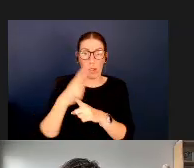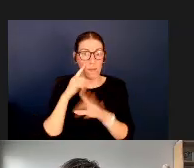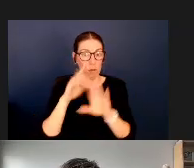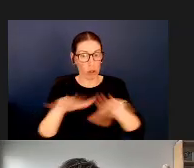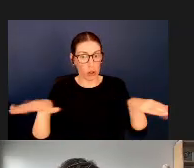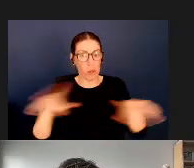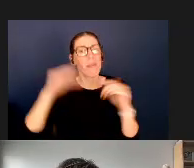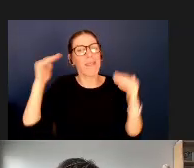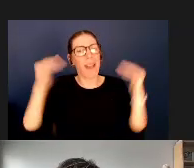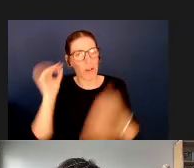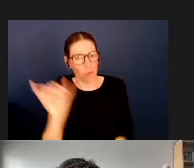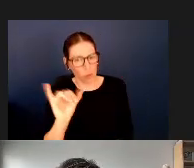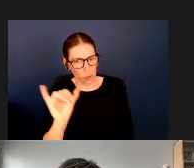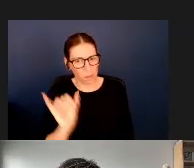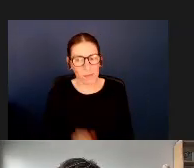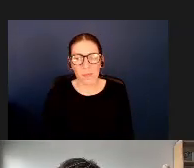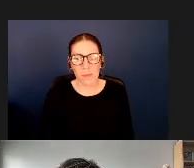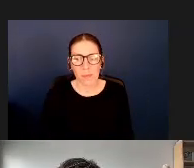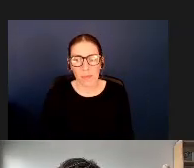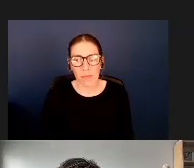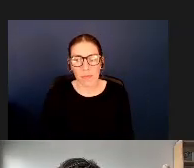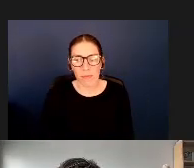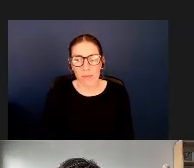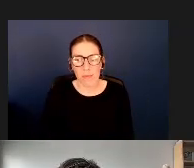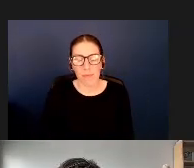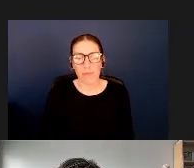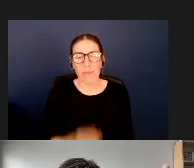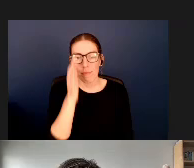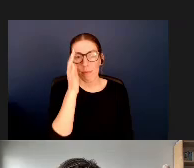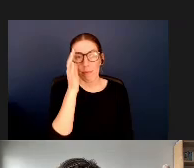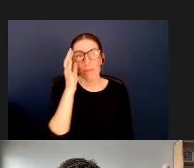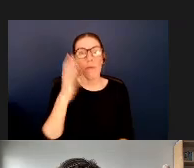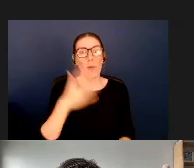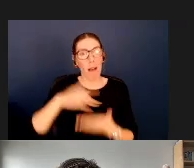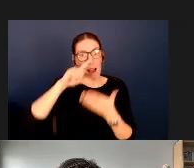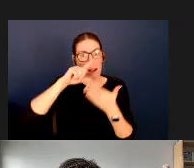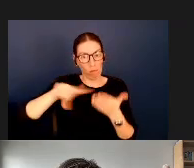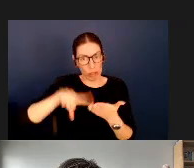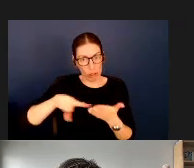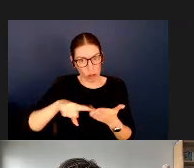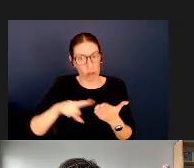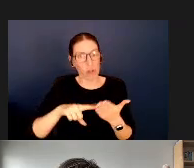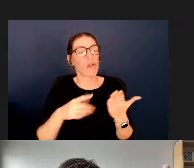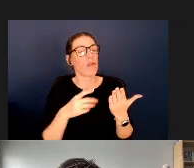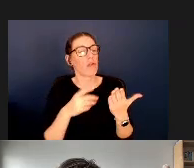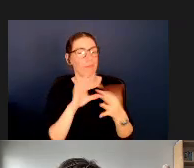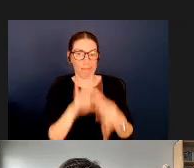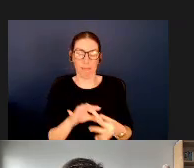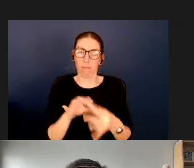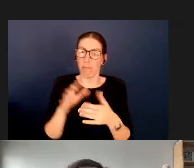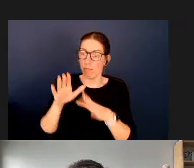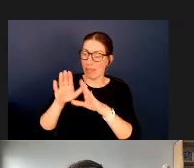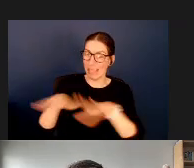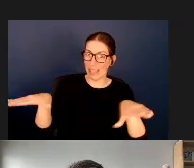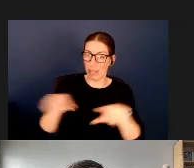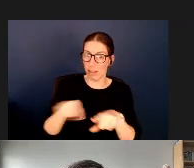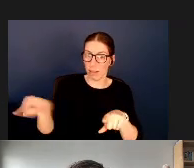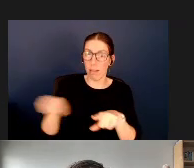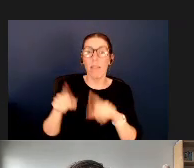So what I focused on with this research is access to care for children with developmental disorders